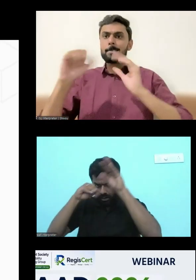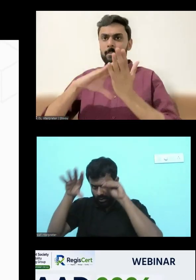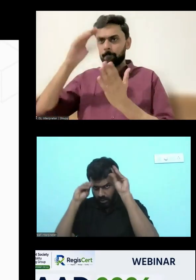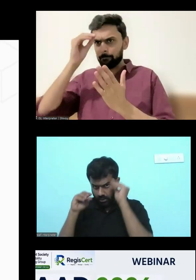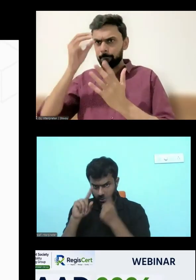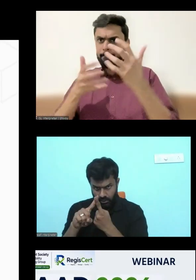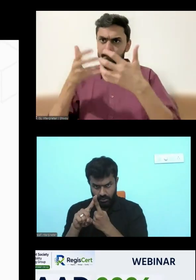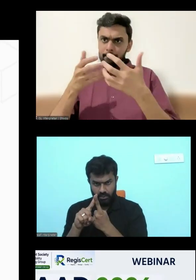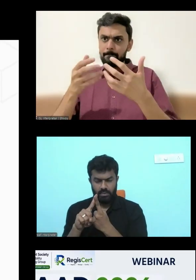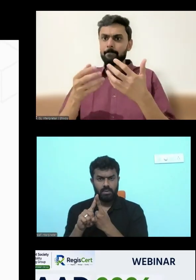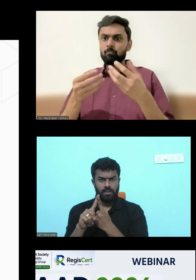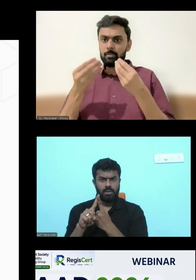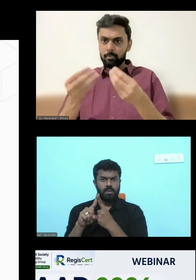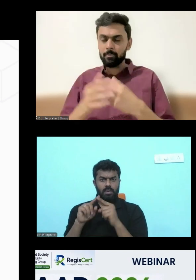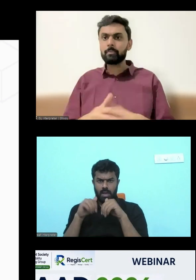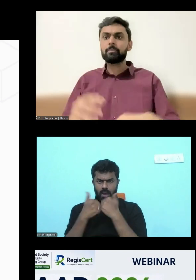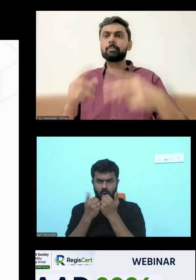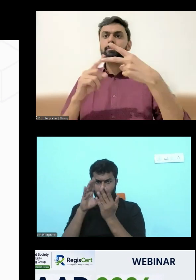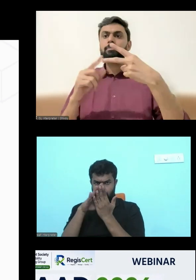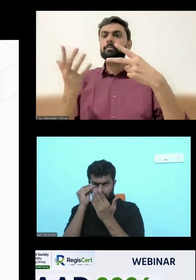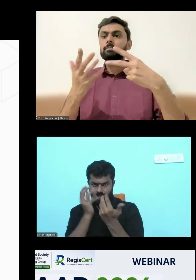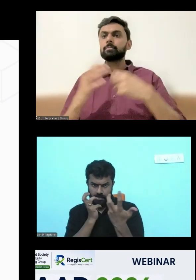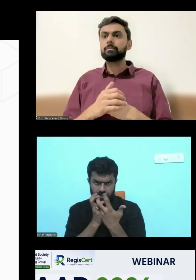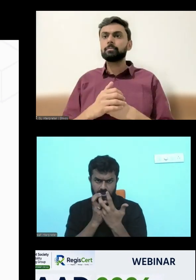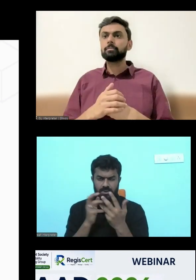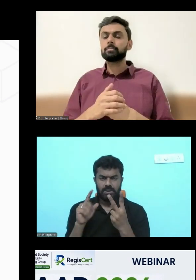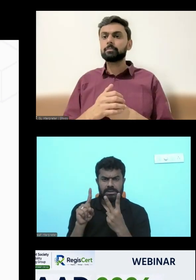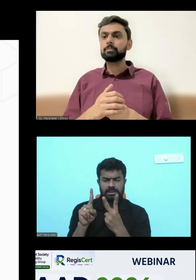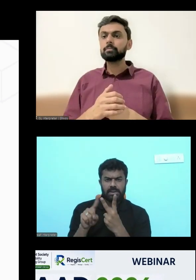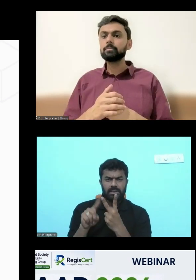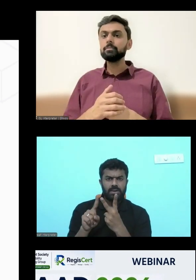And the second one is equity through tools.